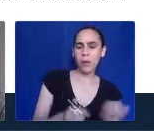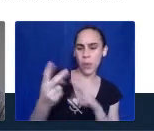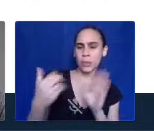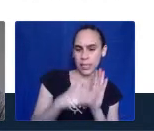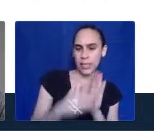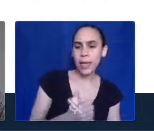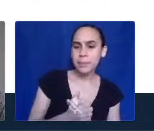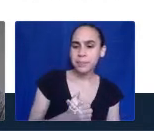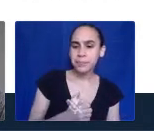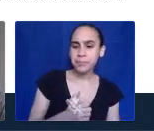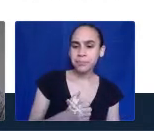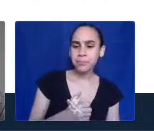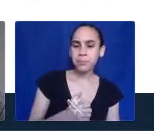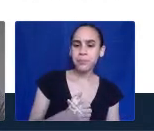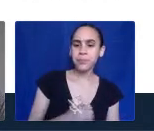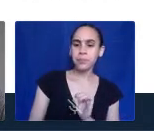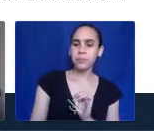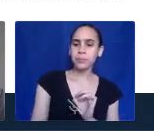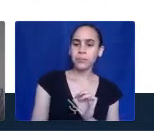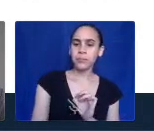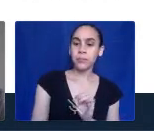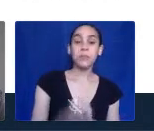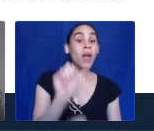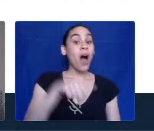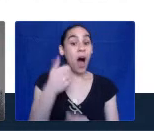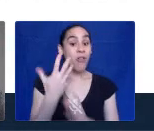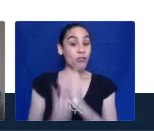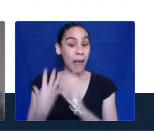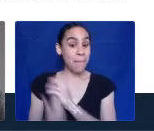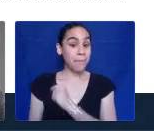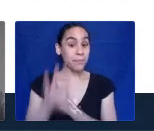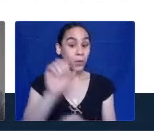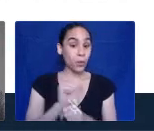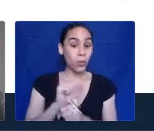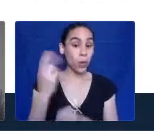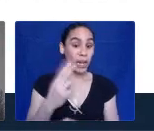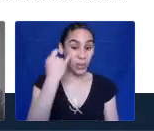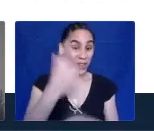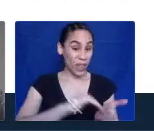um other gaps in your work history um if you got laid off i wouldn't notice to talk about that